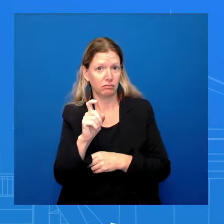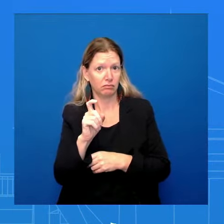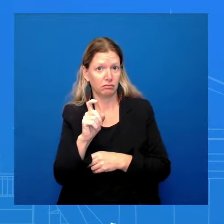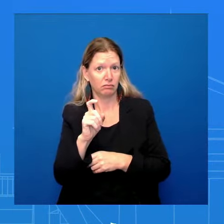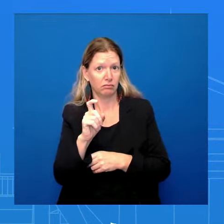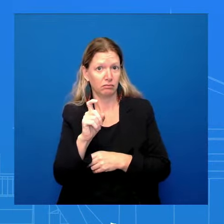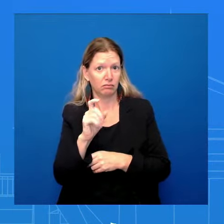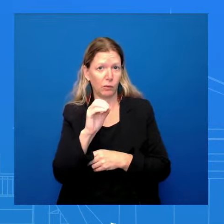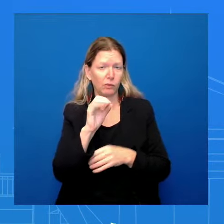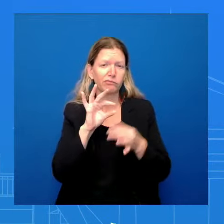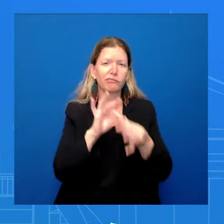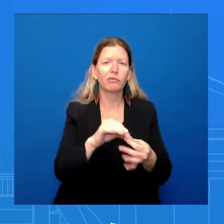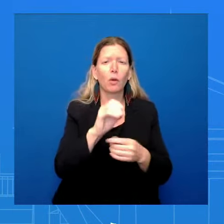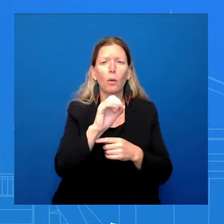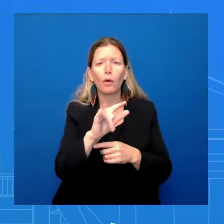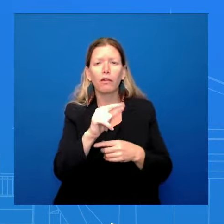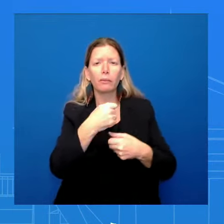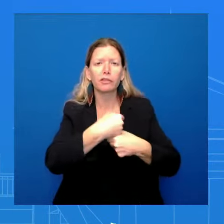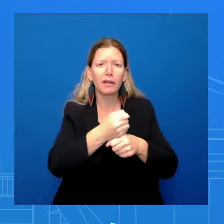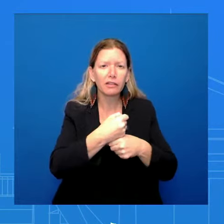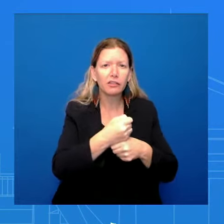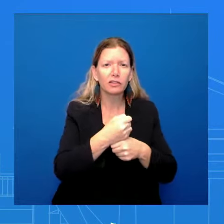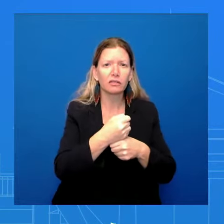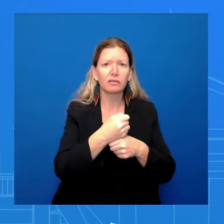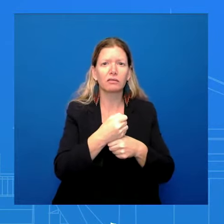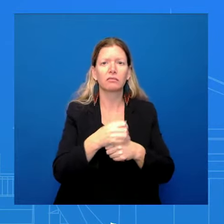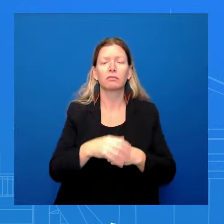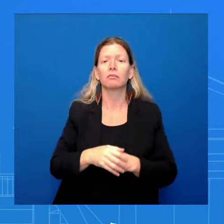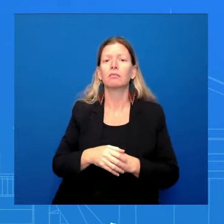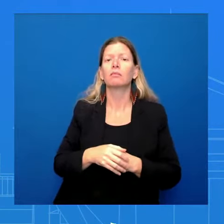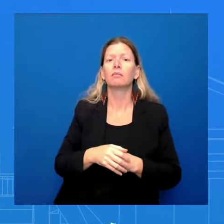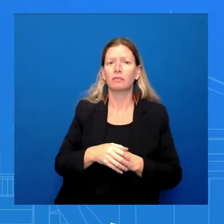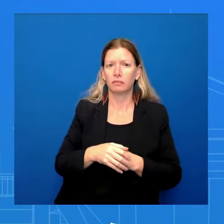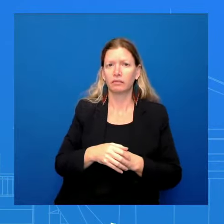Mr. Sullivan: The President had a brief exchange with the Crown Prince. He didn't have a formal meeting,